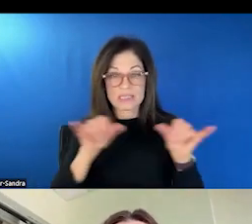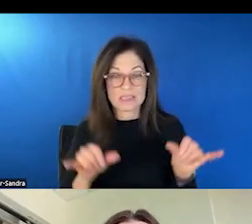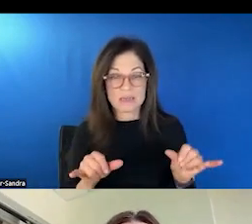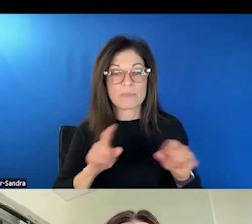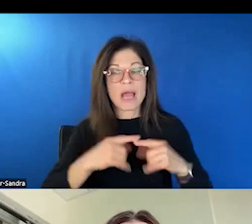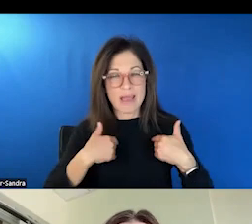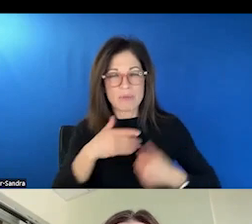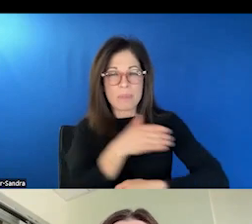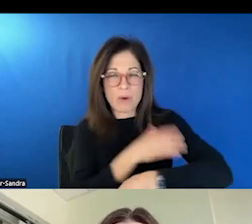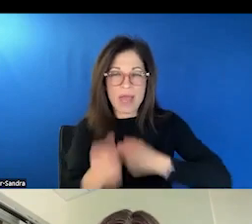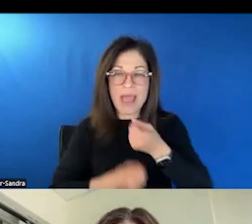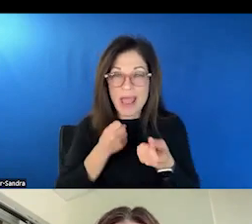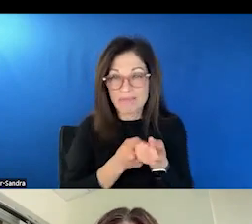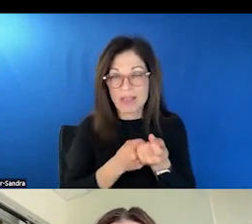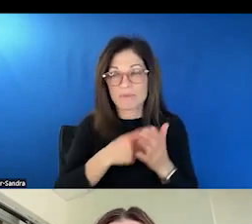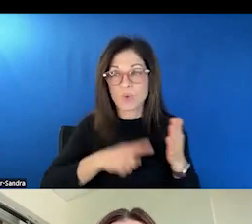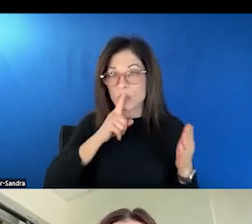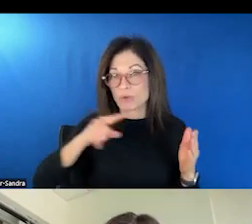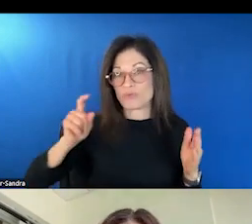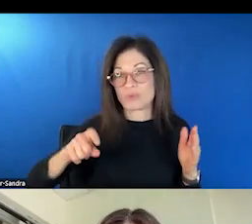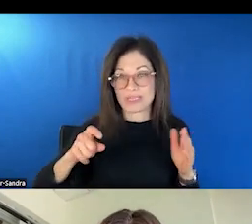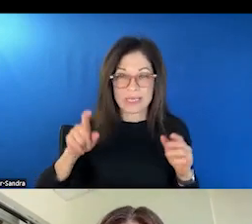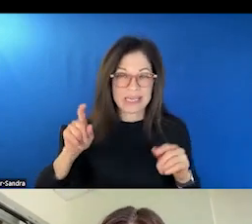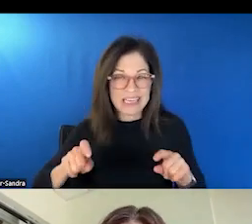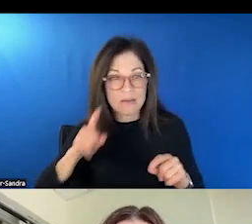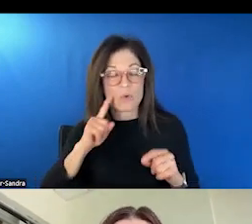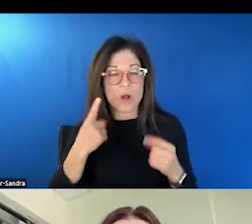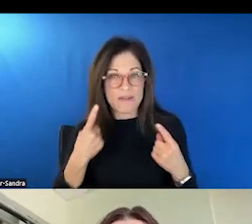ADVOCATE FOR WHAT WE REALLY NEED FOR EFFECTIVE MOBILE CRISIS.